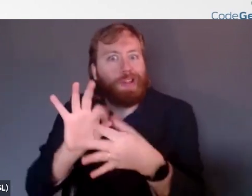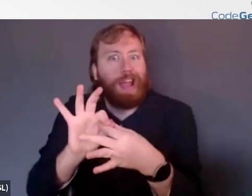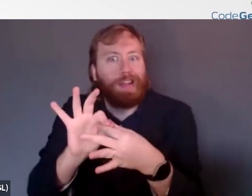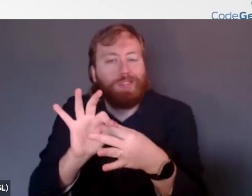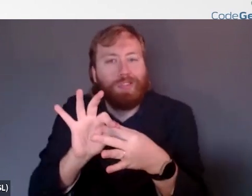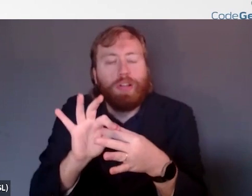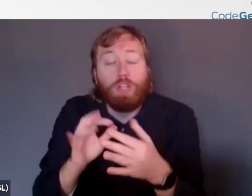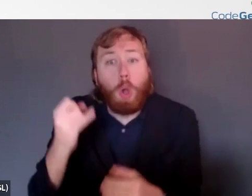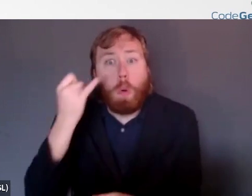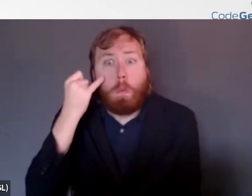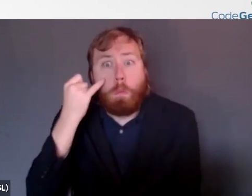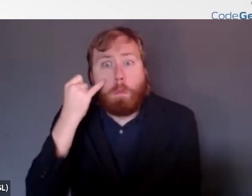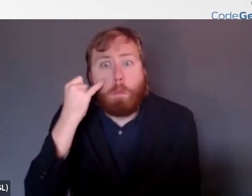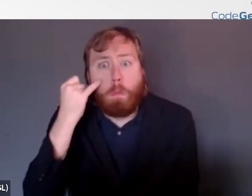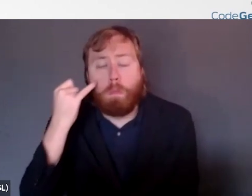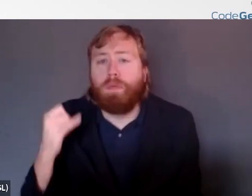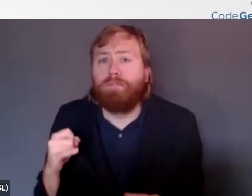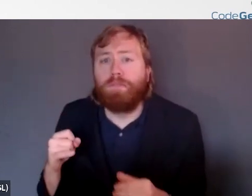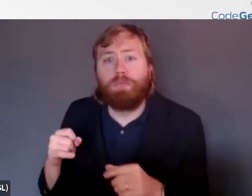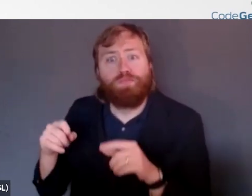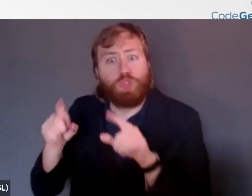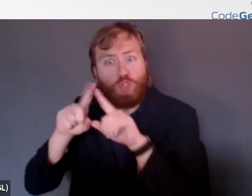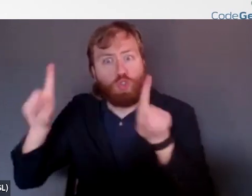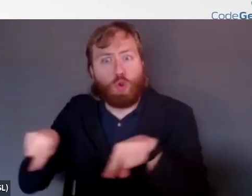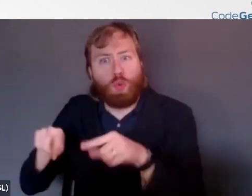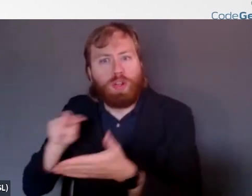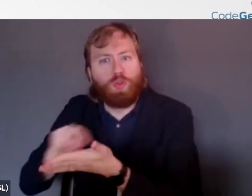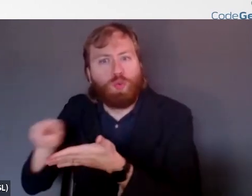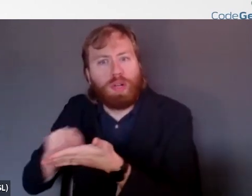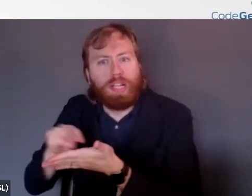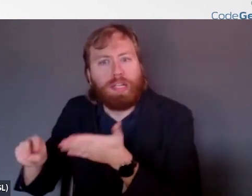we want the site to be as accessible and usable for those users.